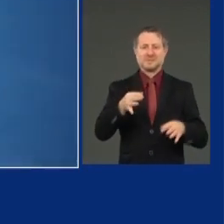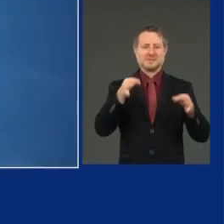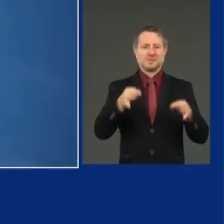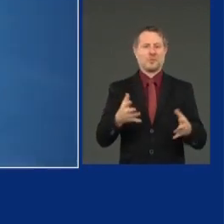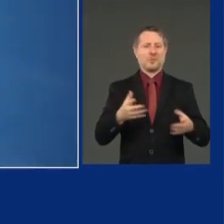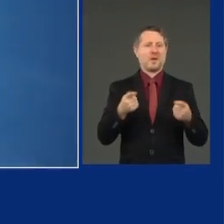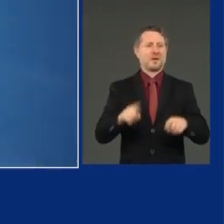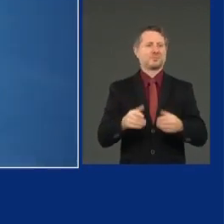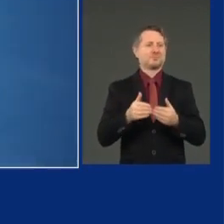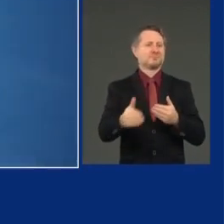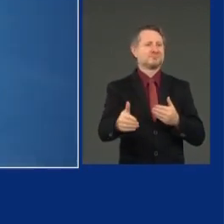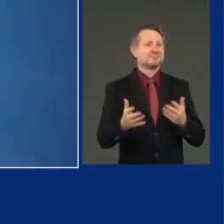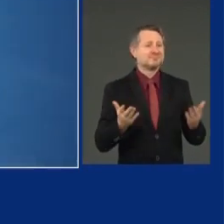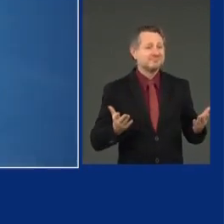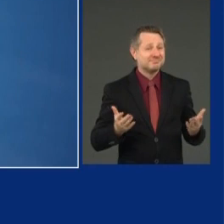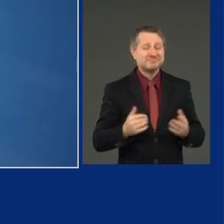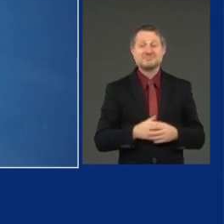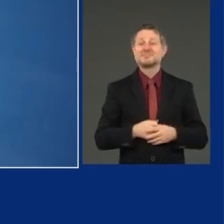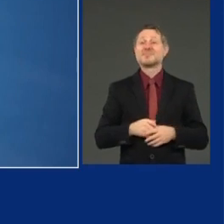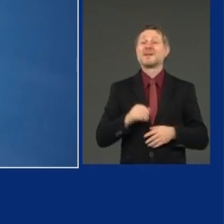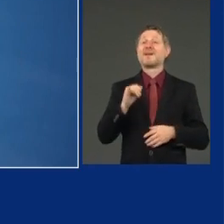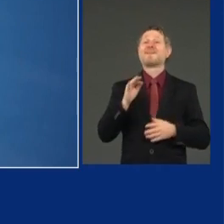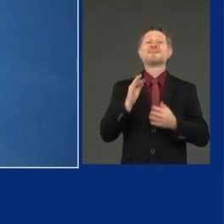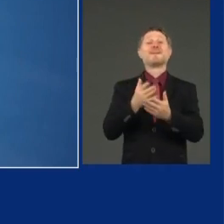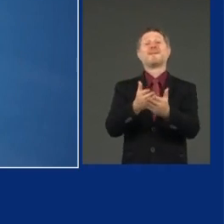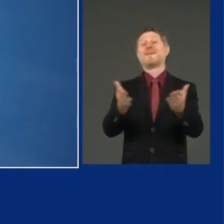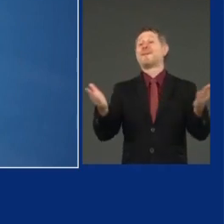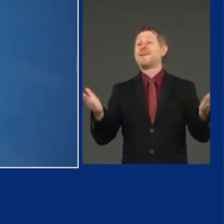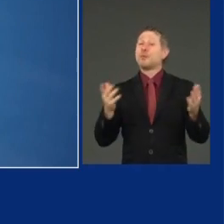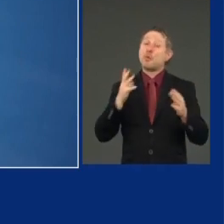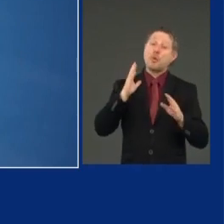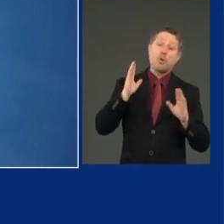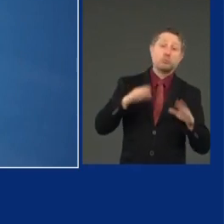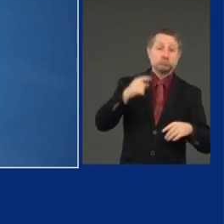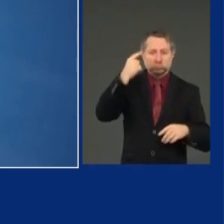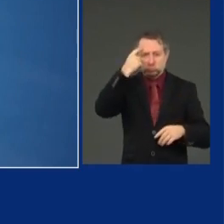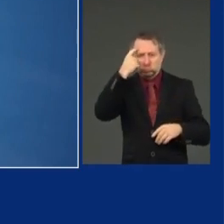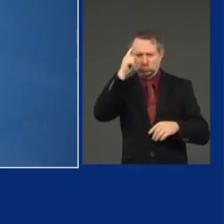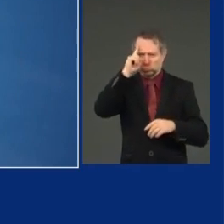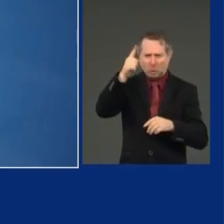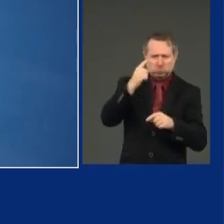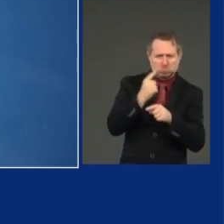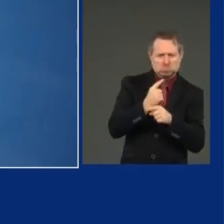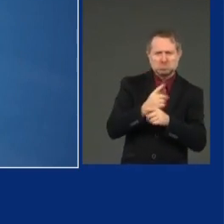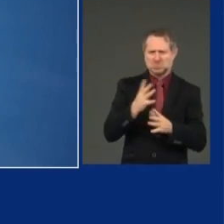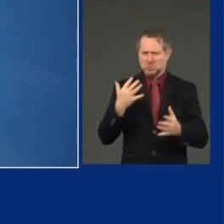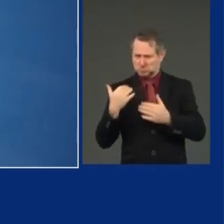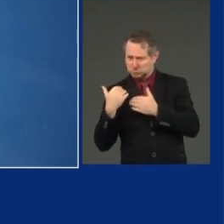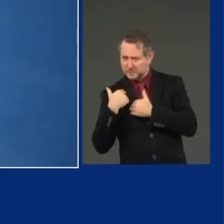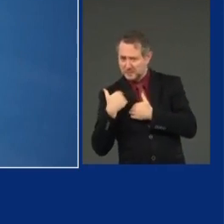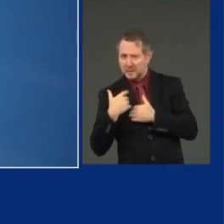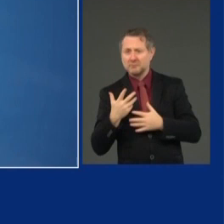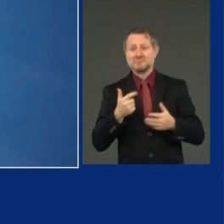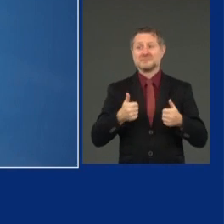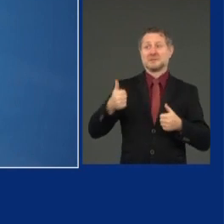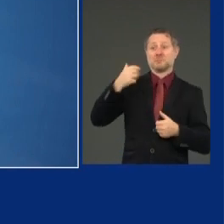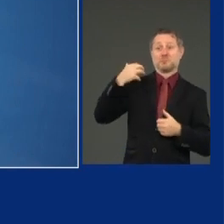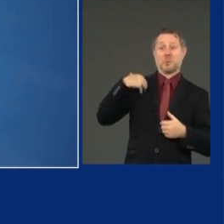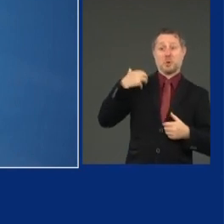WHAT IS GOING TO HAPPEN IS A CONSEQUENCE OF OUR CHOICES AND A CONSEQUENCE OF OUR ACTION. IT'S THAT SIMPLE.